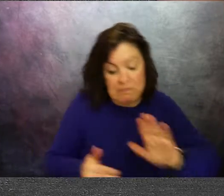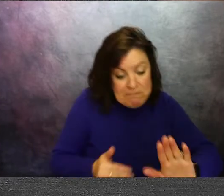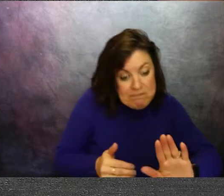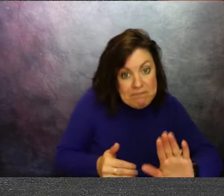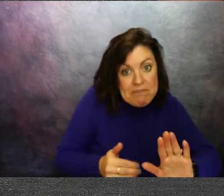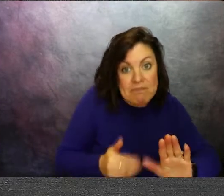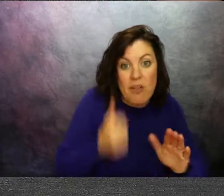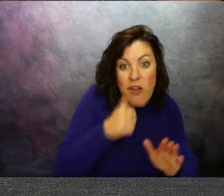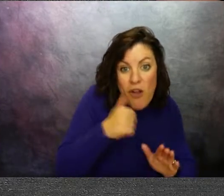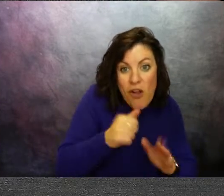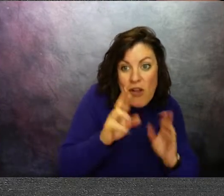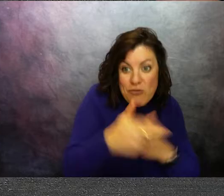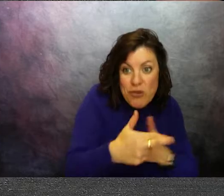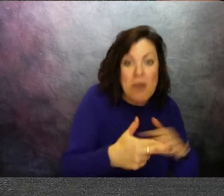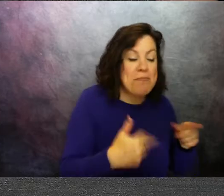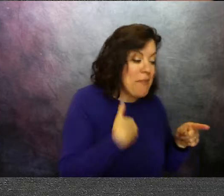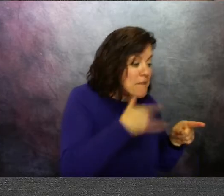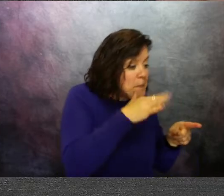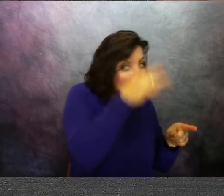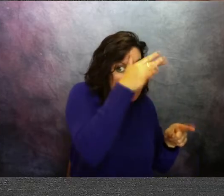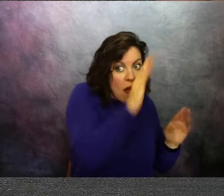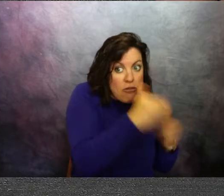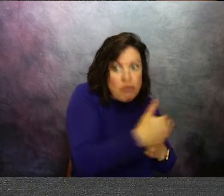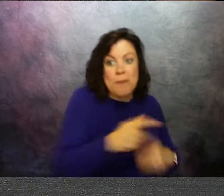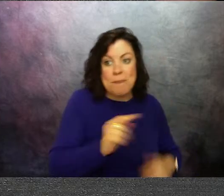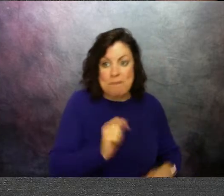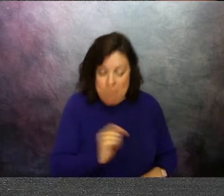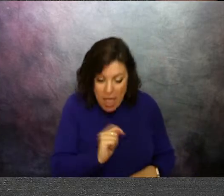and her bathroom and her living room, and her kitchen right there.